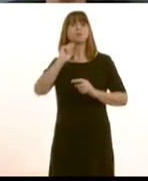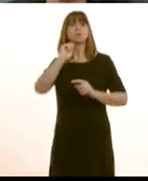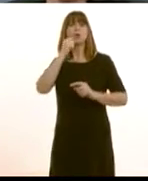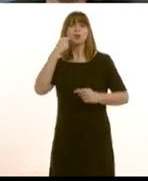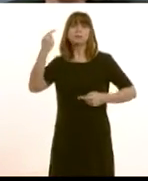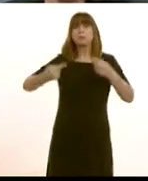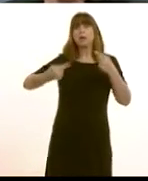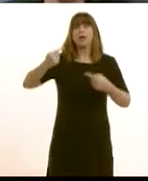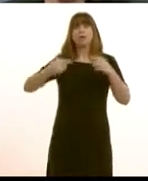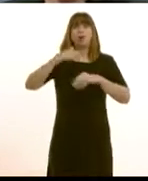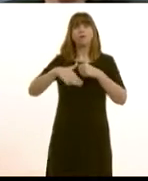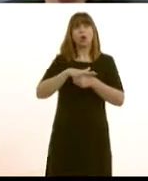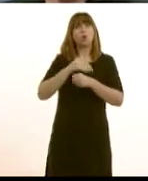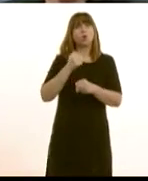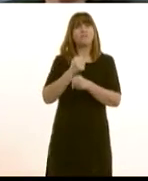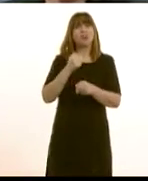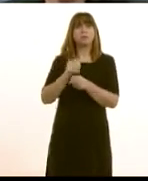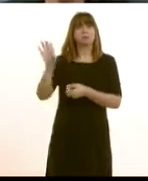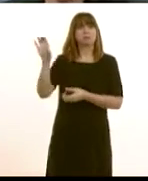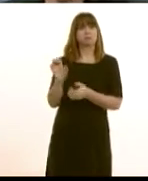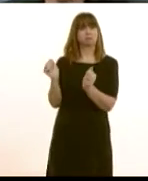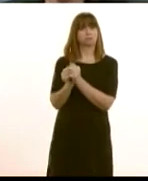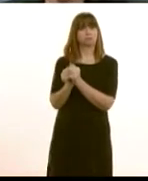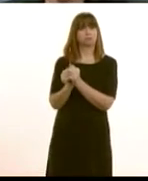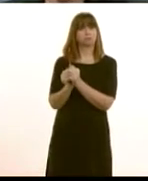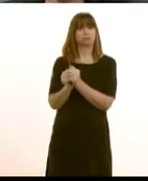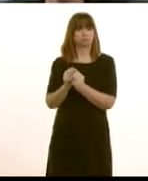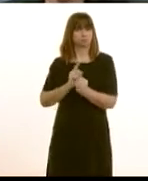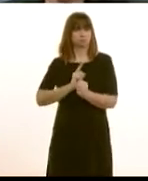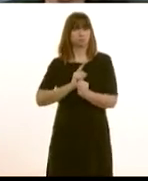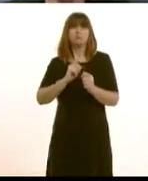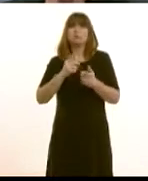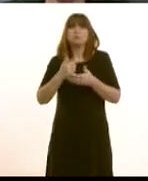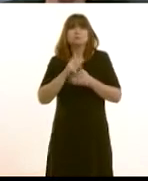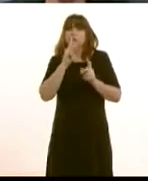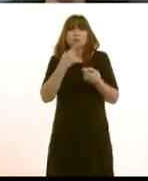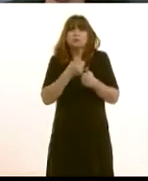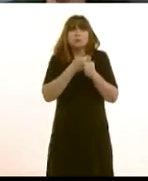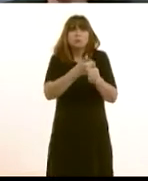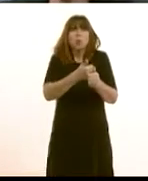settlement, and, in particular, the inability to support rural councils, such as Powys,